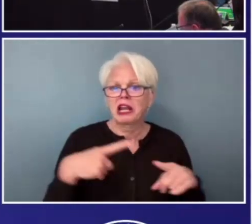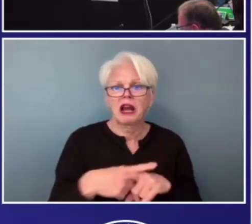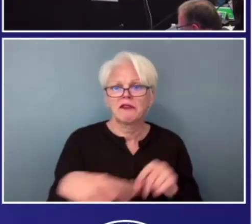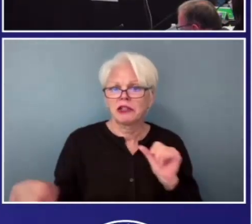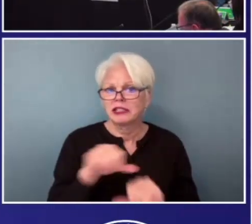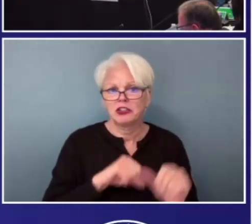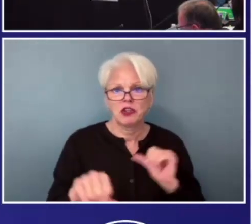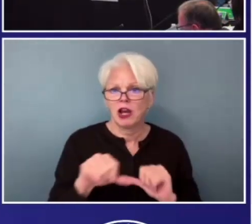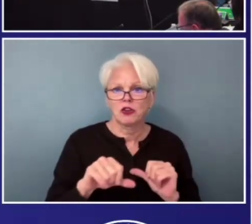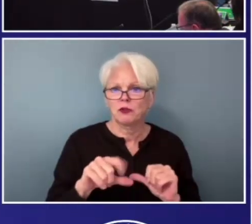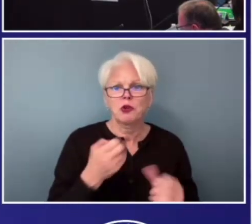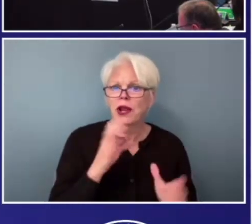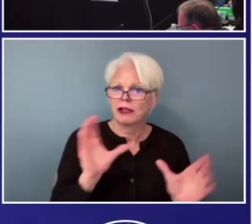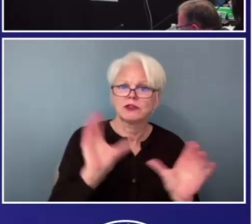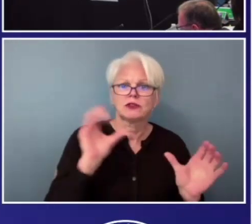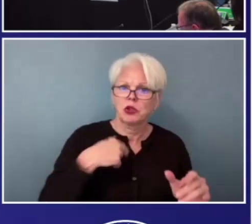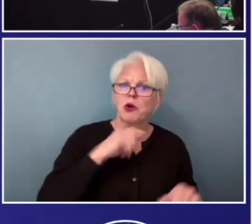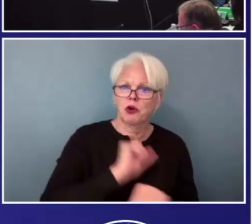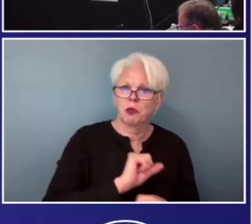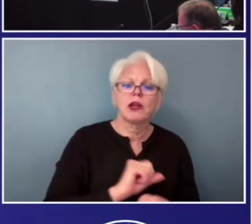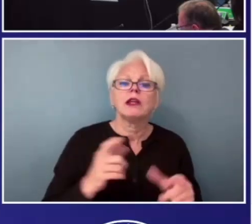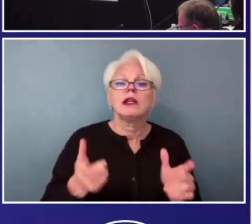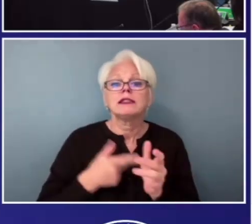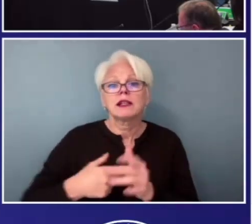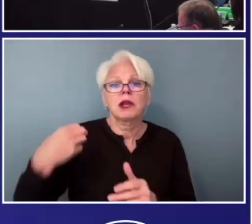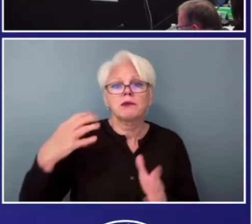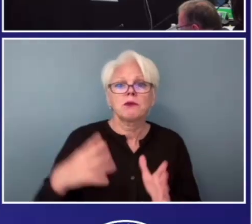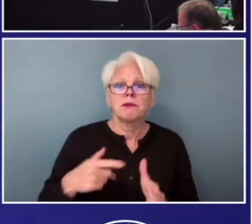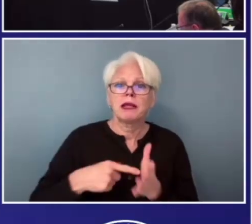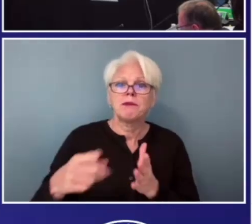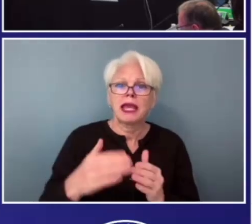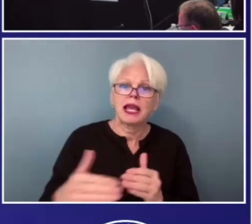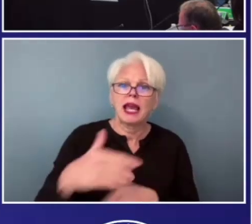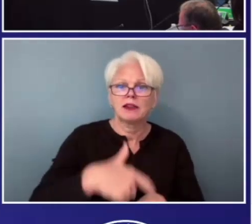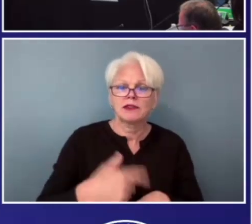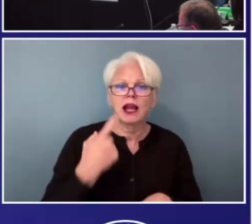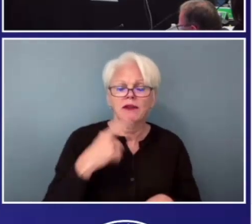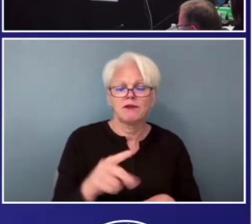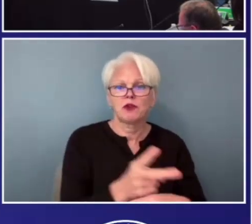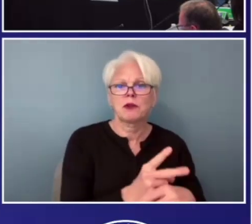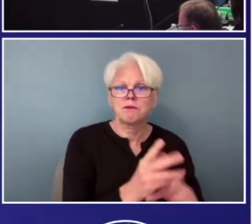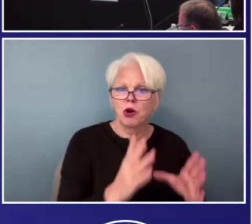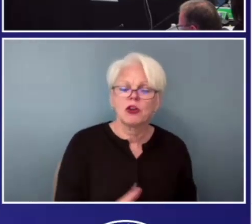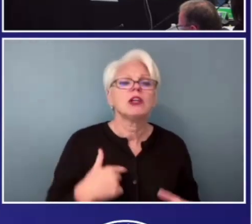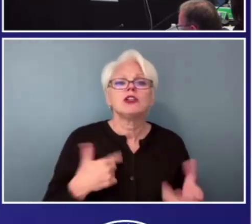And we wanted to recognize the fact that, you know, sometimes employers may pay ahead of time for their borrowers. And so we don't want to penalize that.